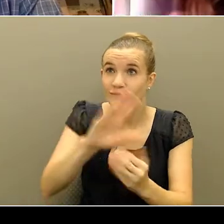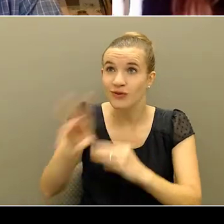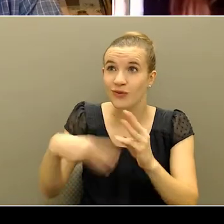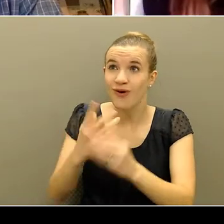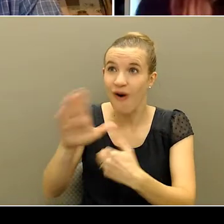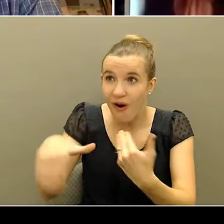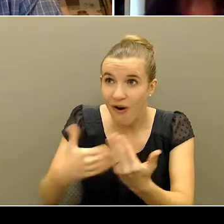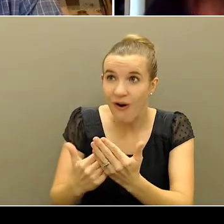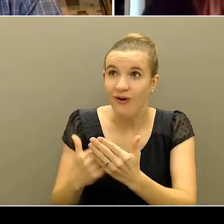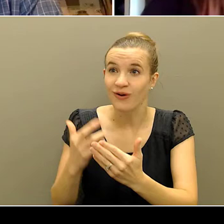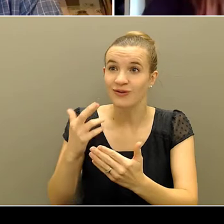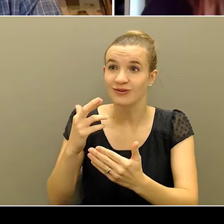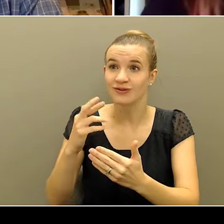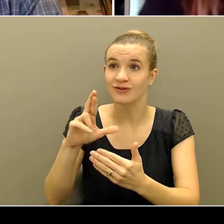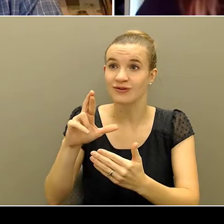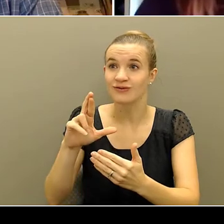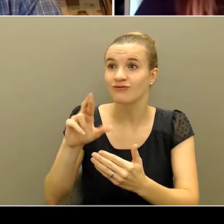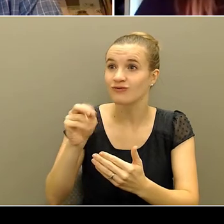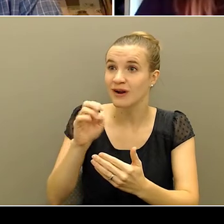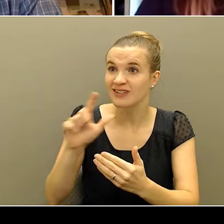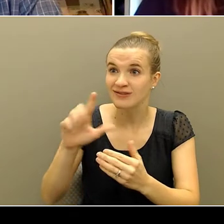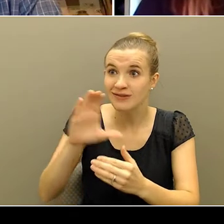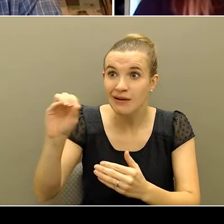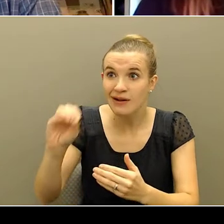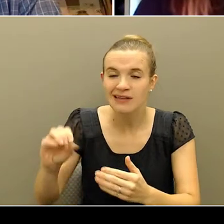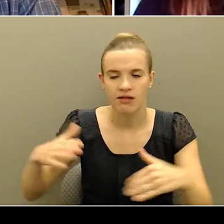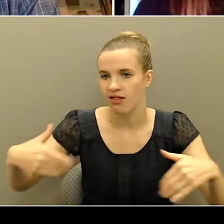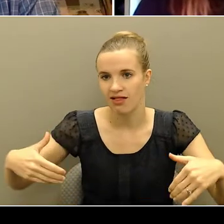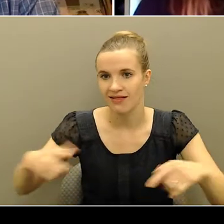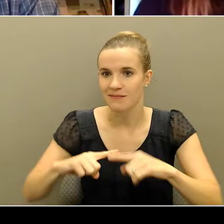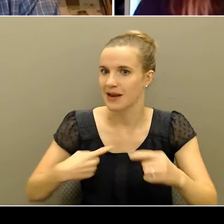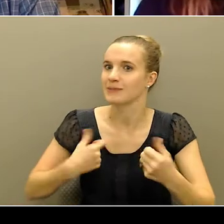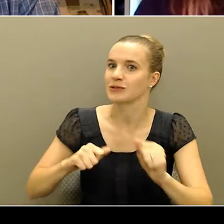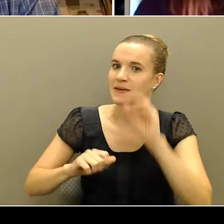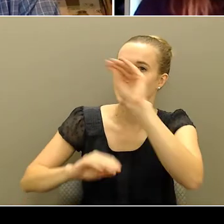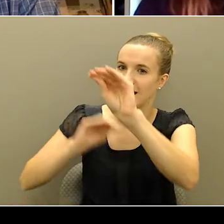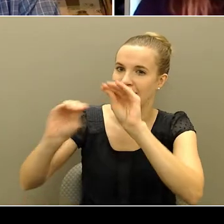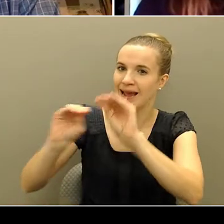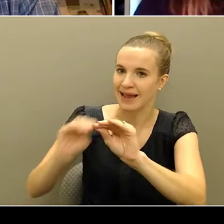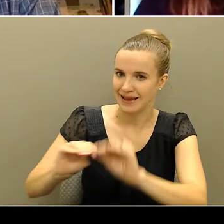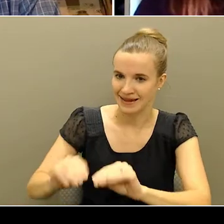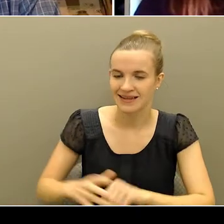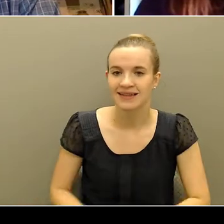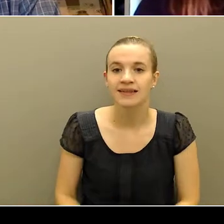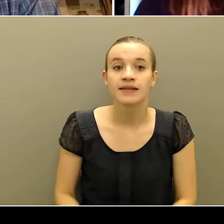trying. And there's there's a form also on the site too. It's it's open to